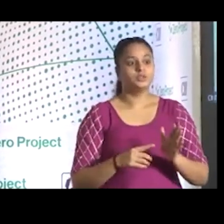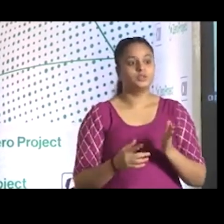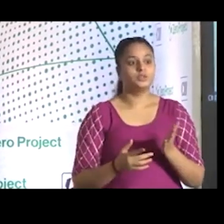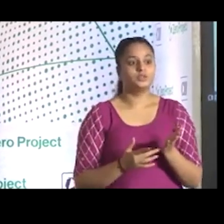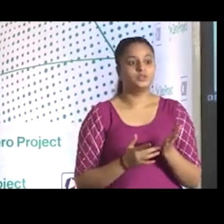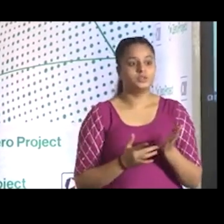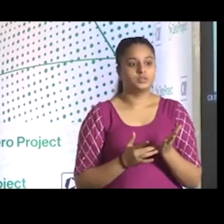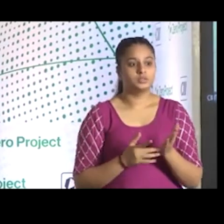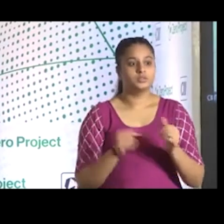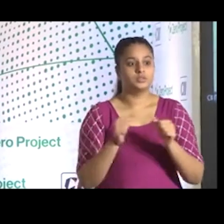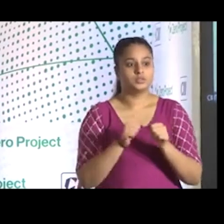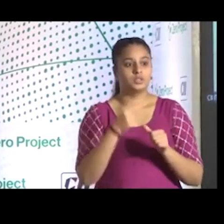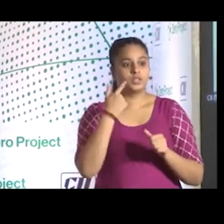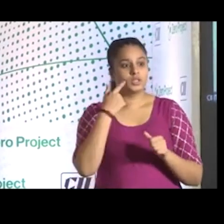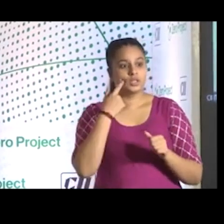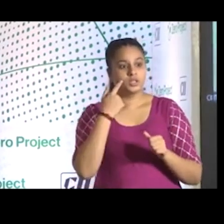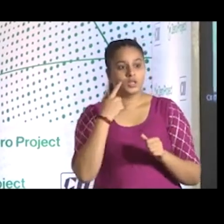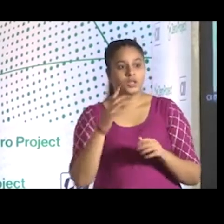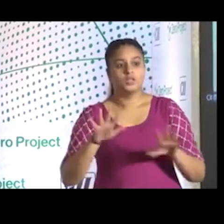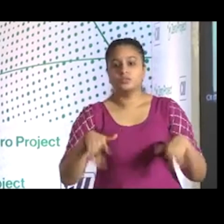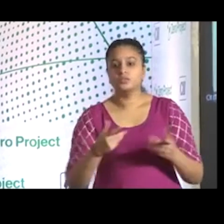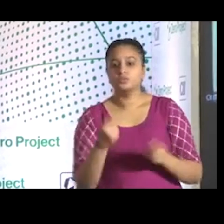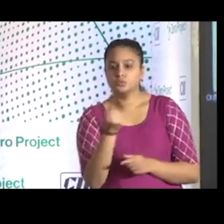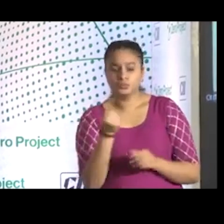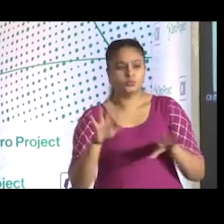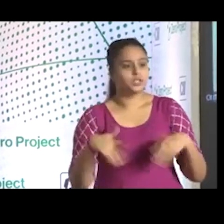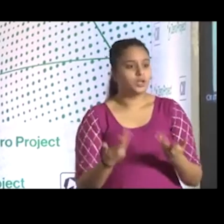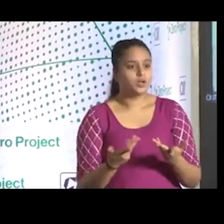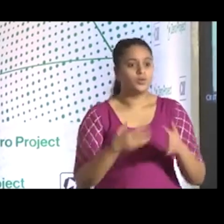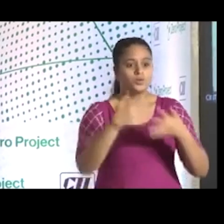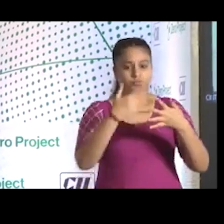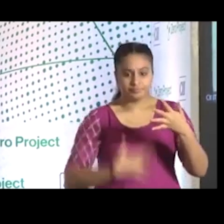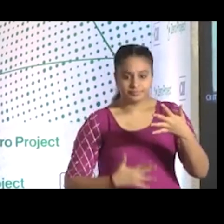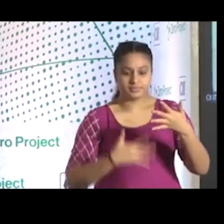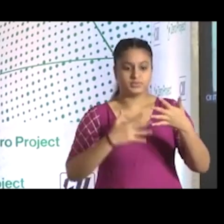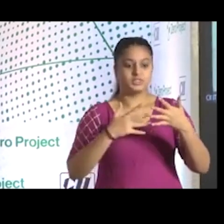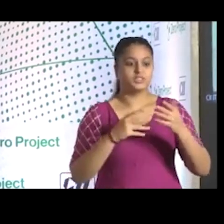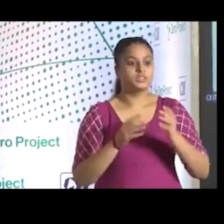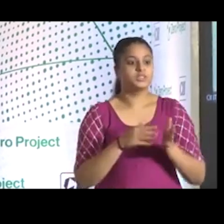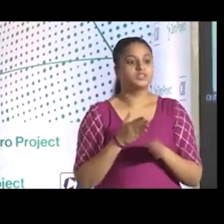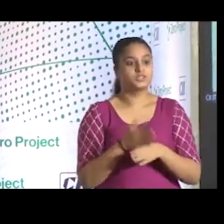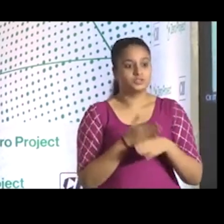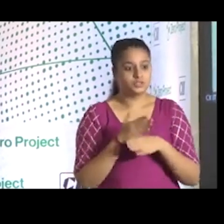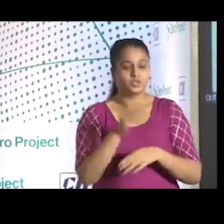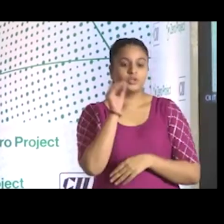on the data that we have together with a project partner, which is enabling India.